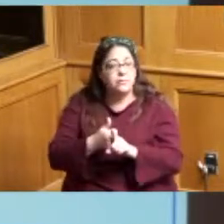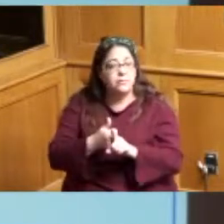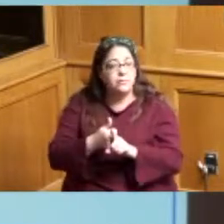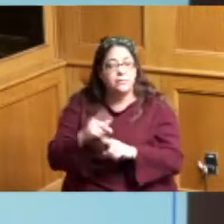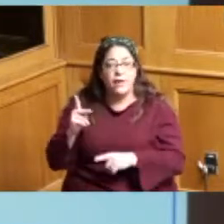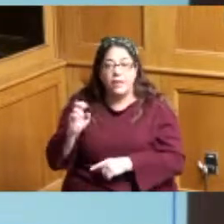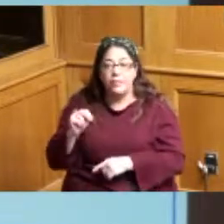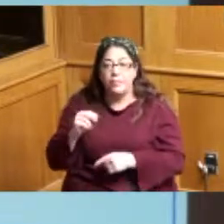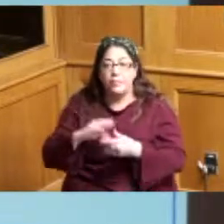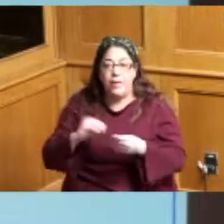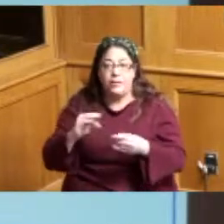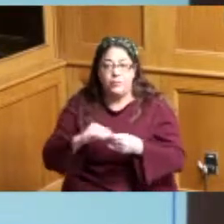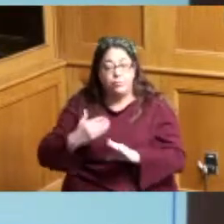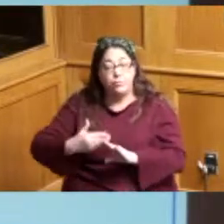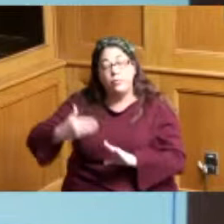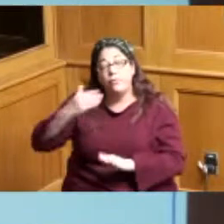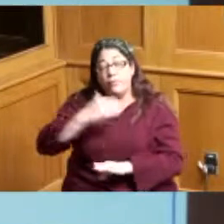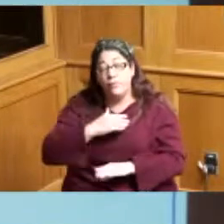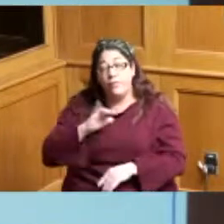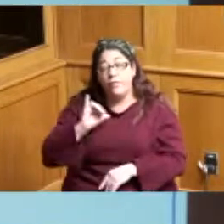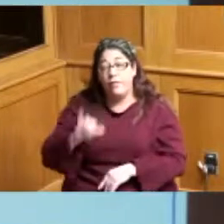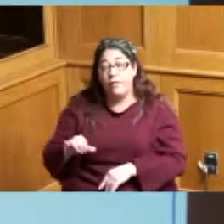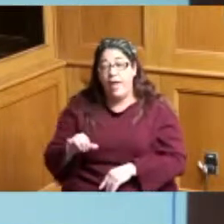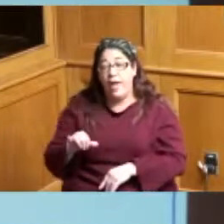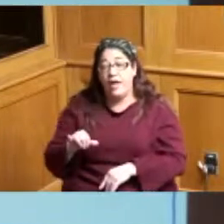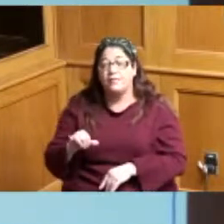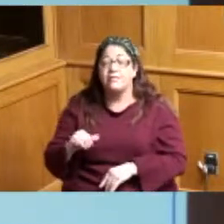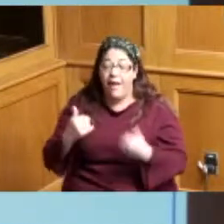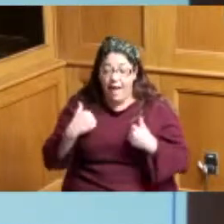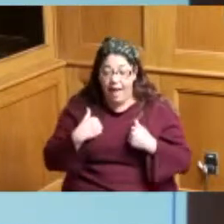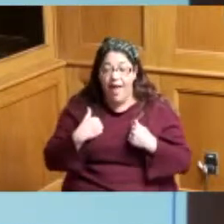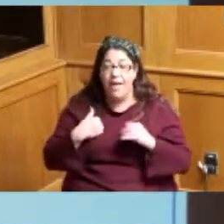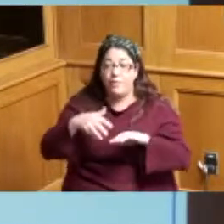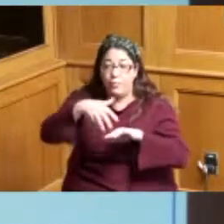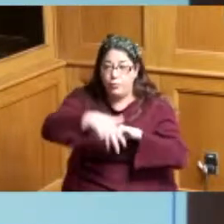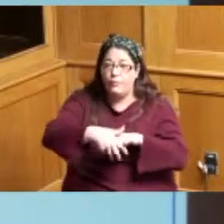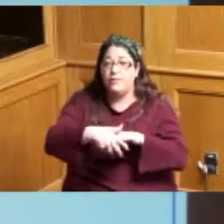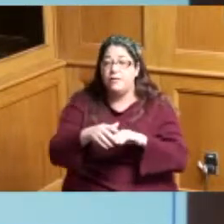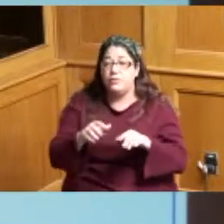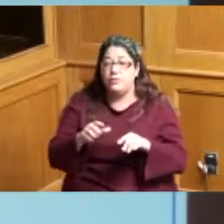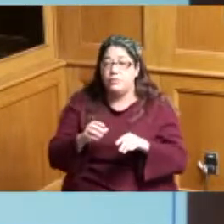the properties have impervious areas but there are also some properties which is basically